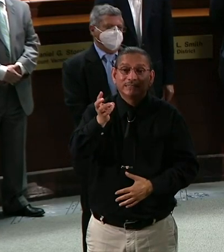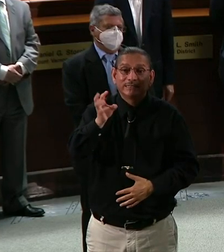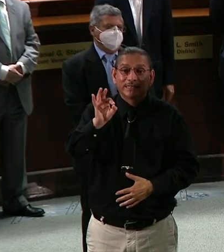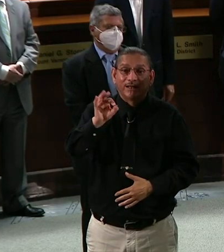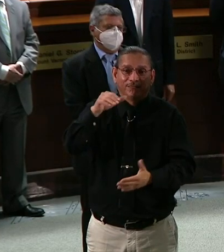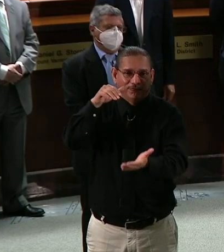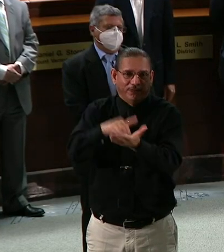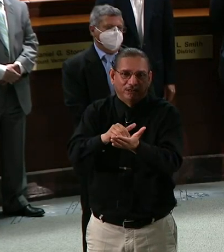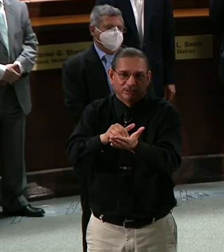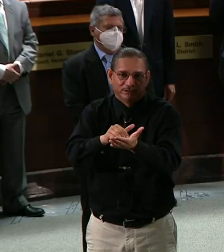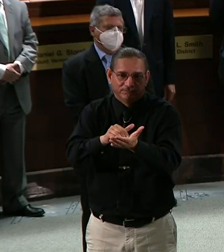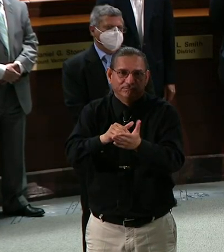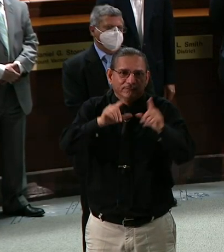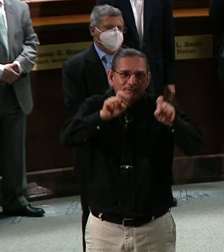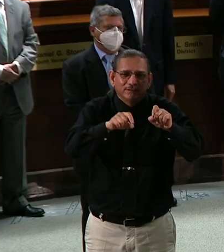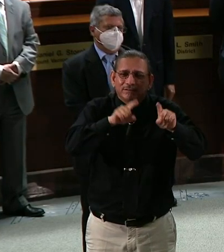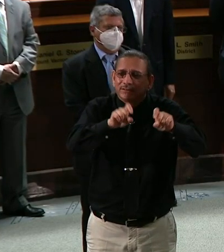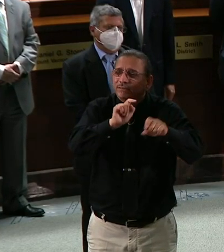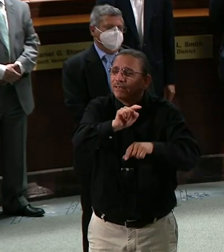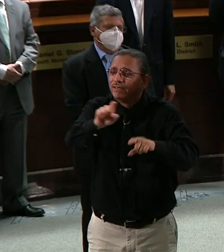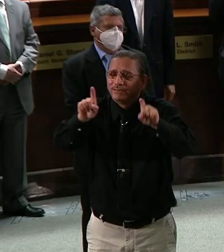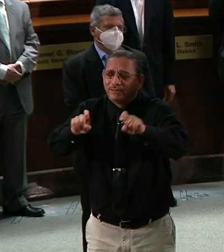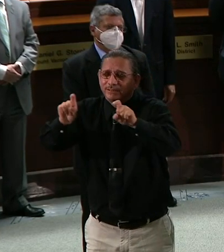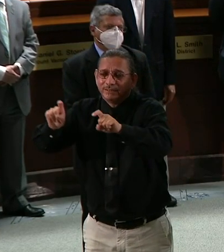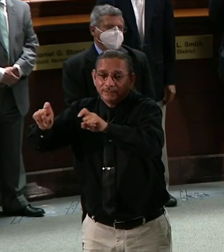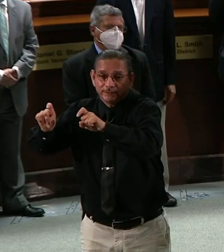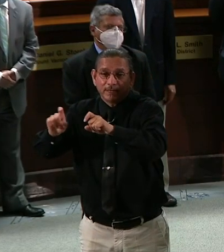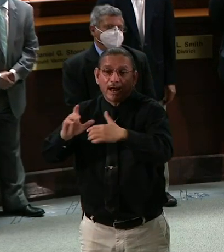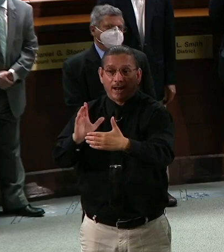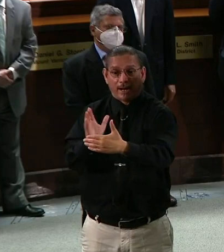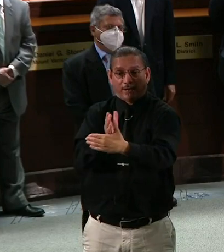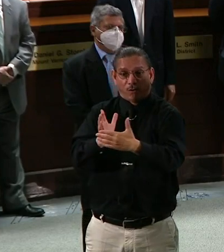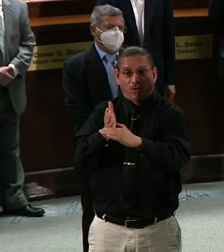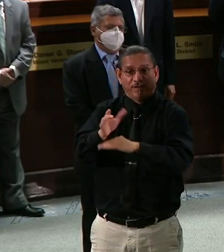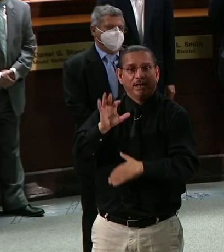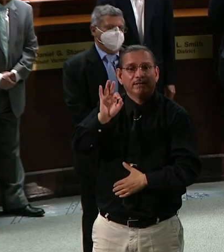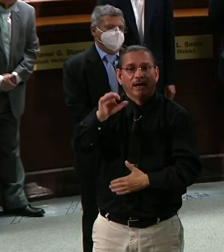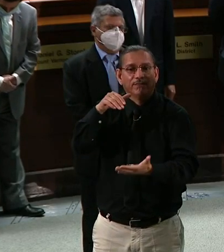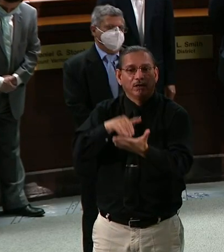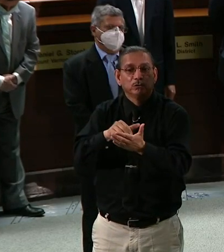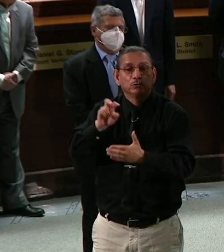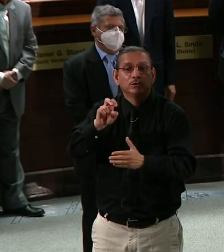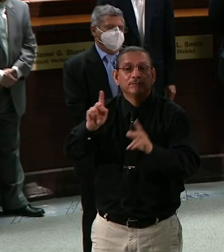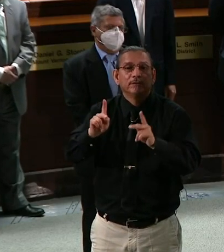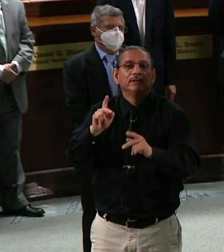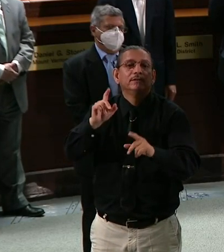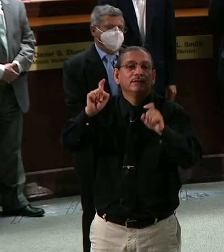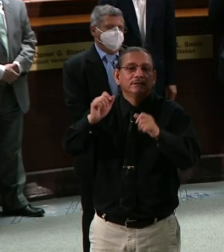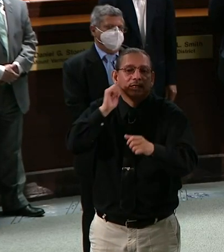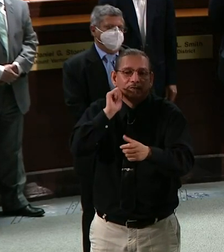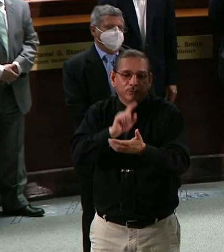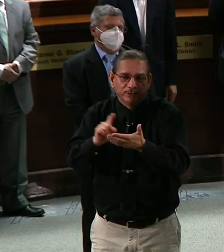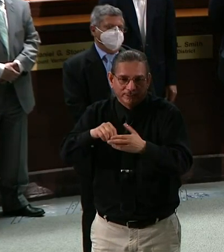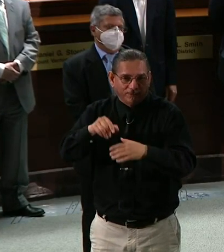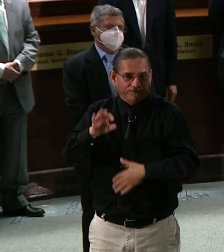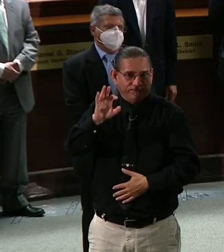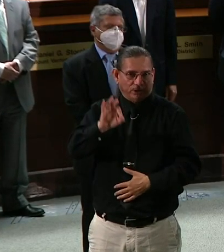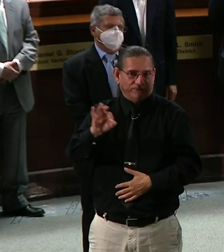WE'VE GIVEN OVER SIXTY NINE THOUSAND TEST. READY AND WE ARE NOW AVERAGING OVER NINETY TWO